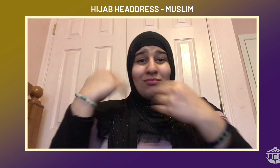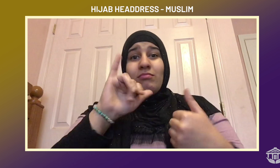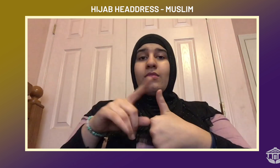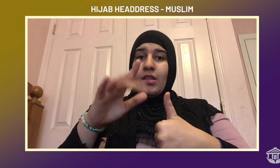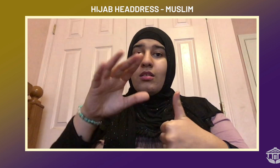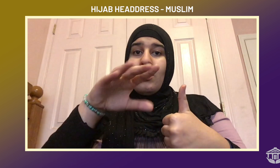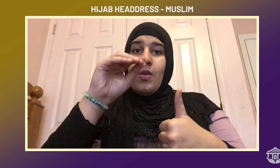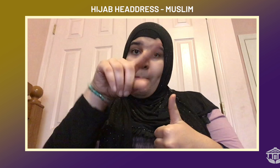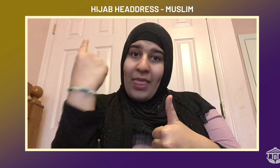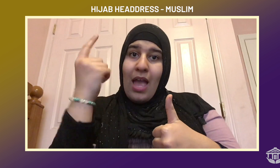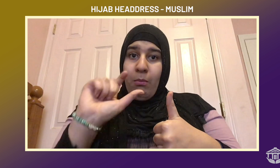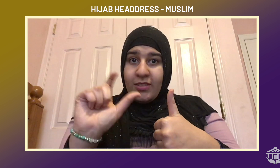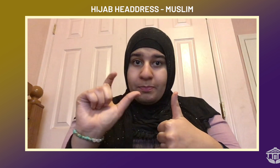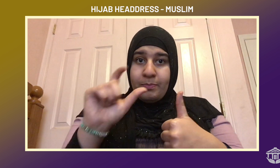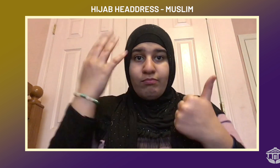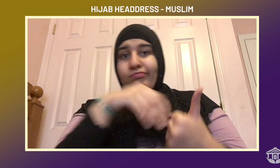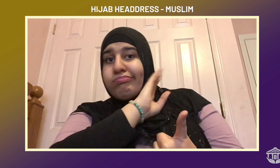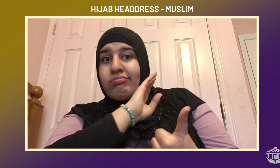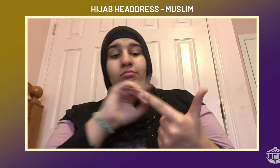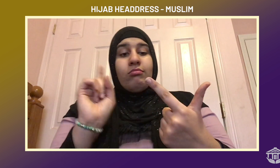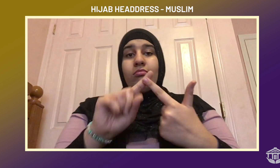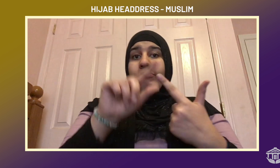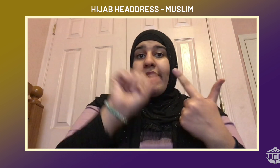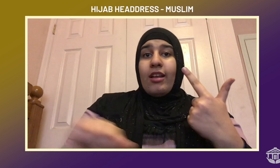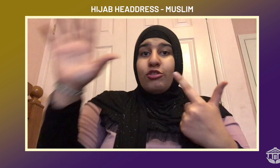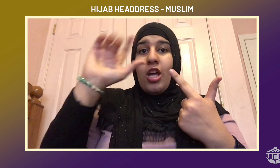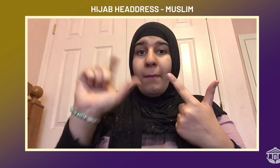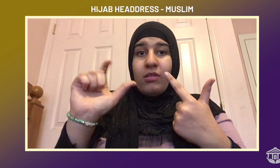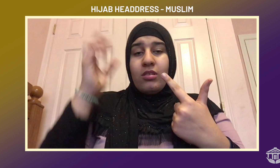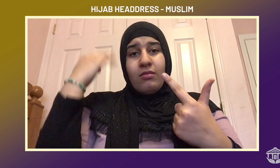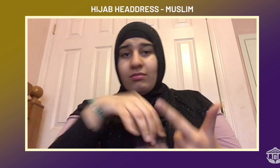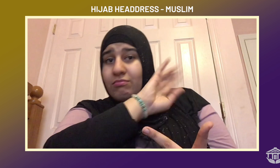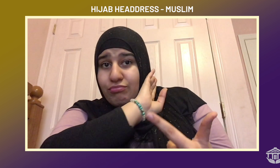a person wearing a hijab who's White, who's maybe a Black Muslim. They wear hijabs too,